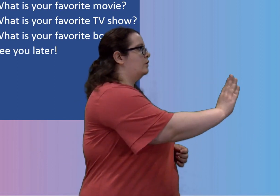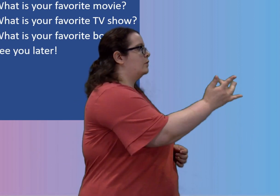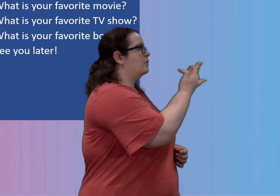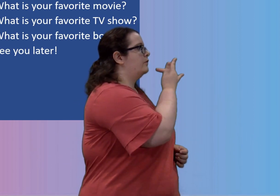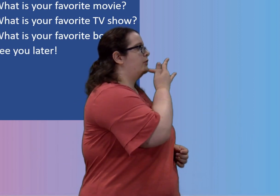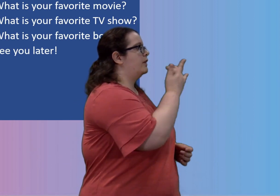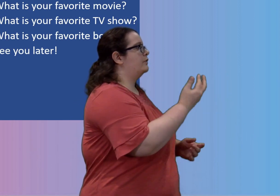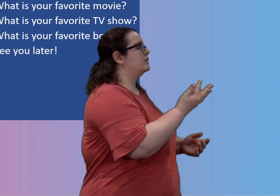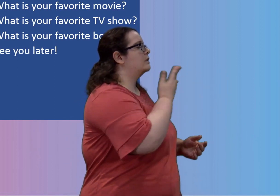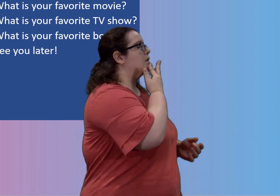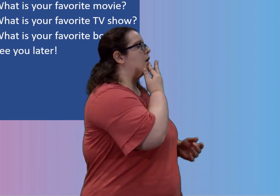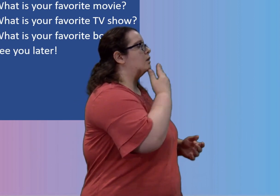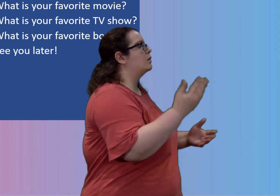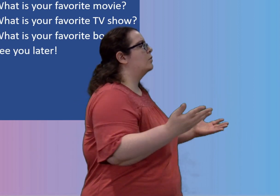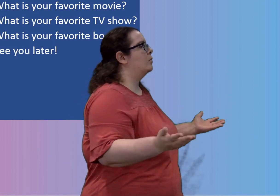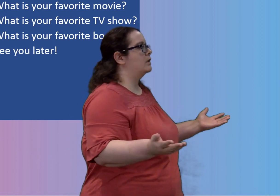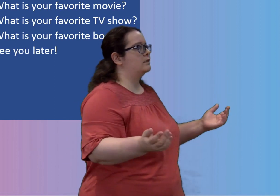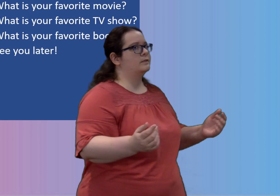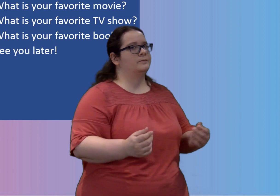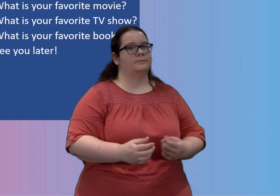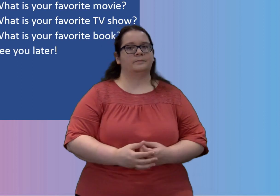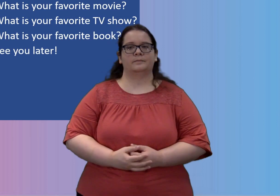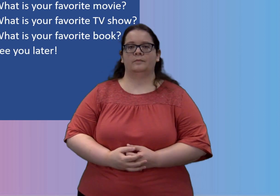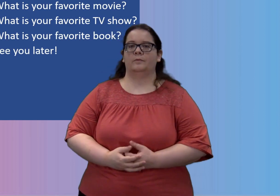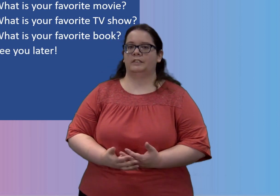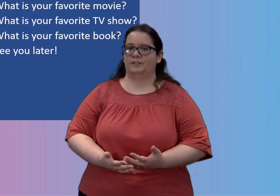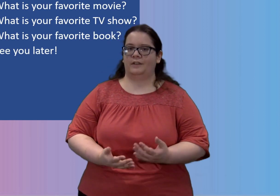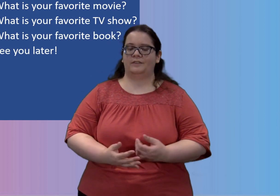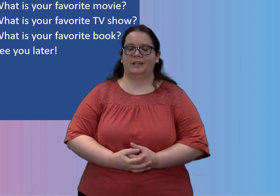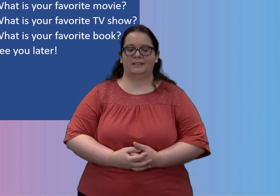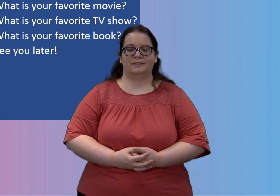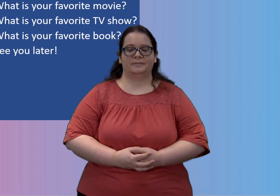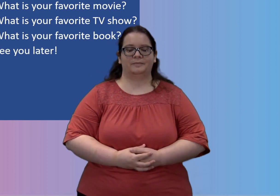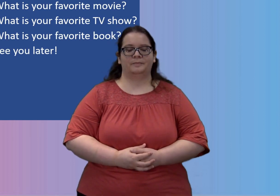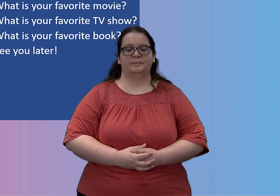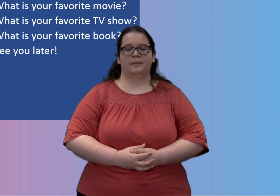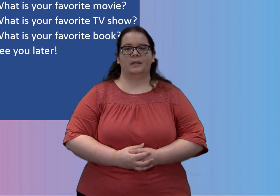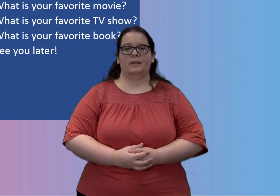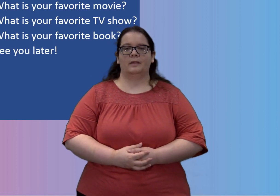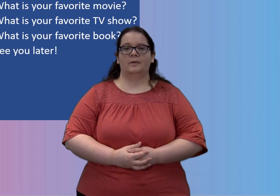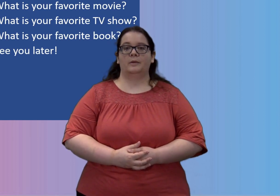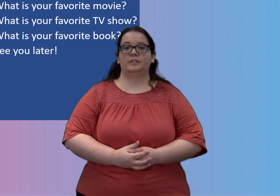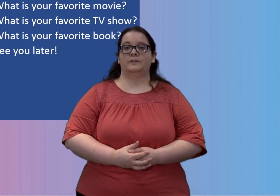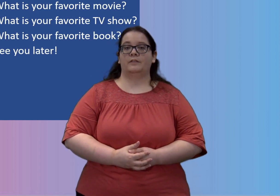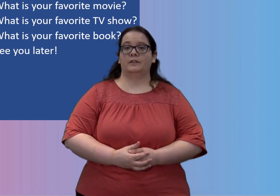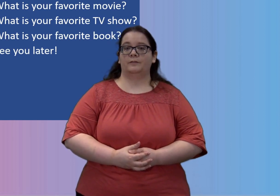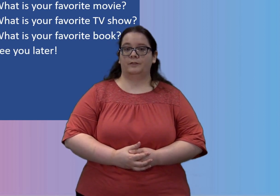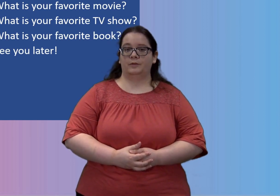Your favorite color what? What is your favorite color? What is your favorite food?